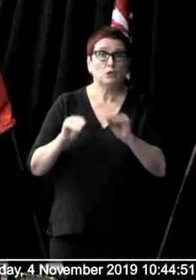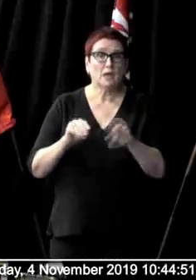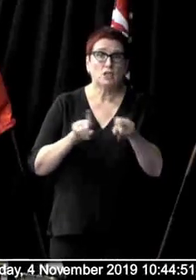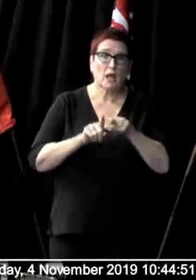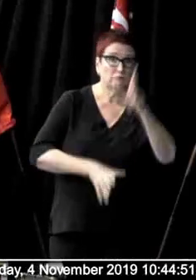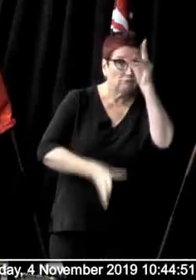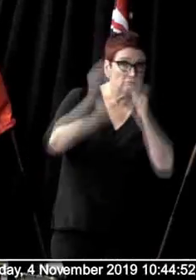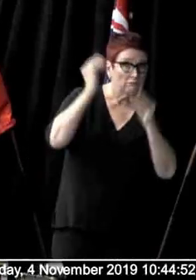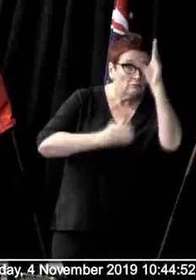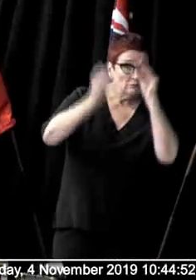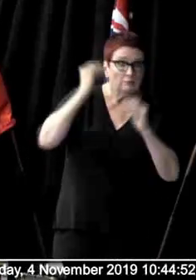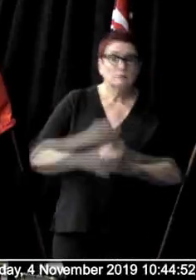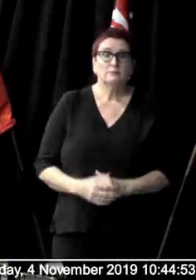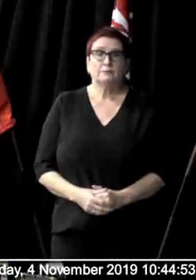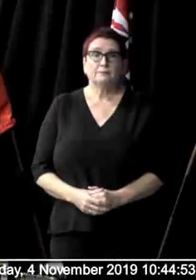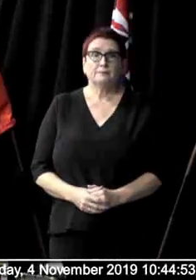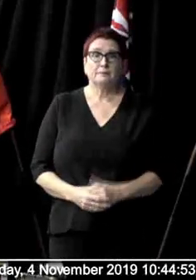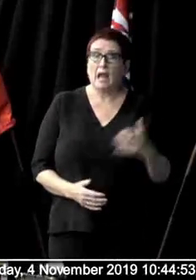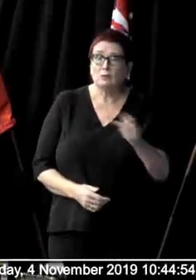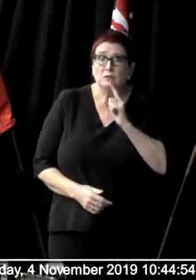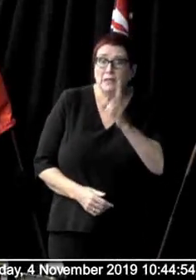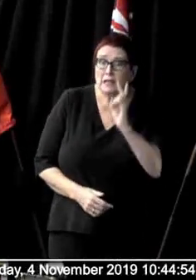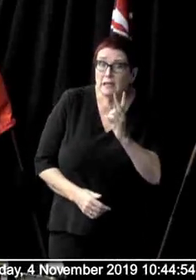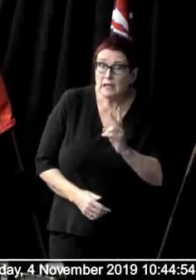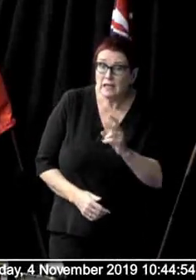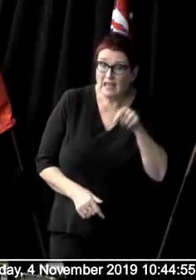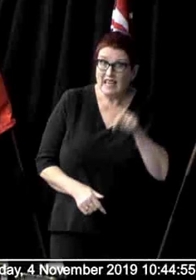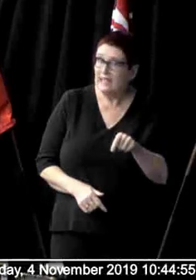I cannot emphasise enough that this is just the beginning.